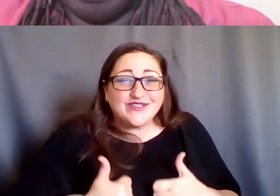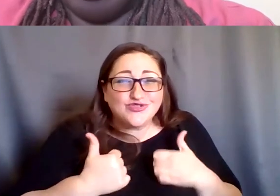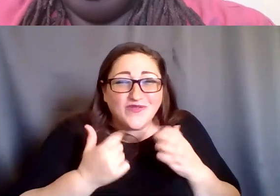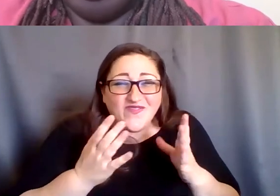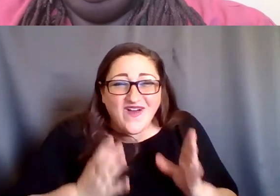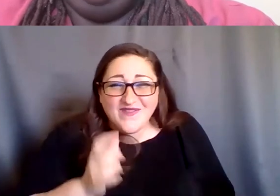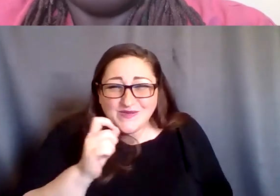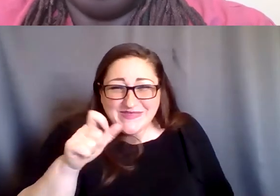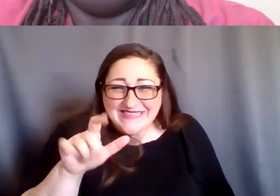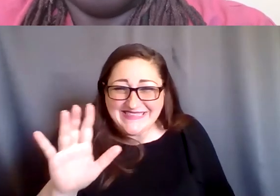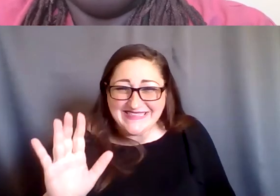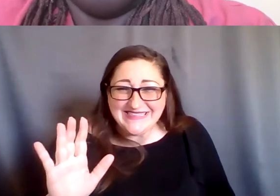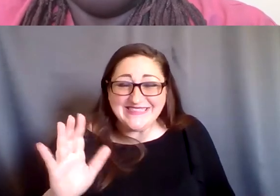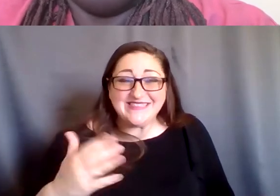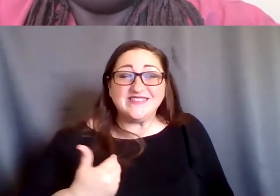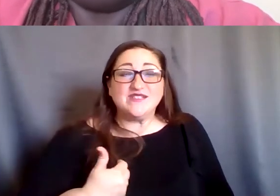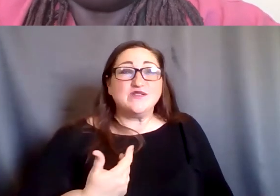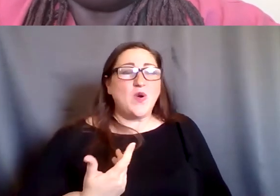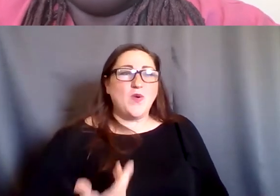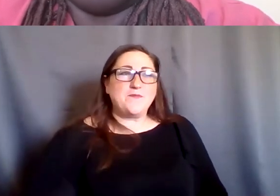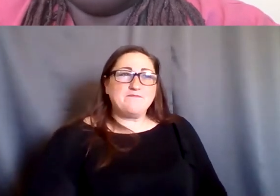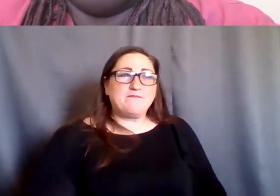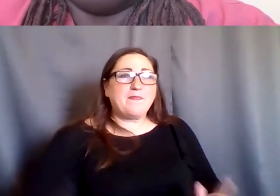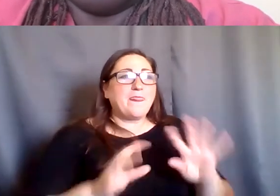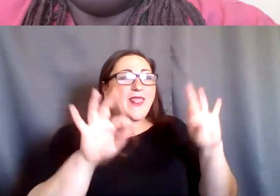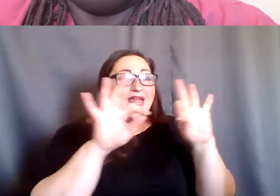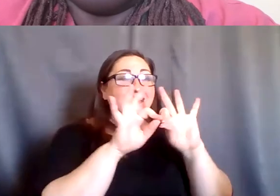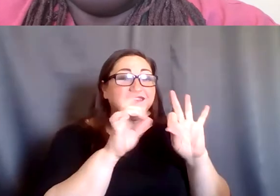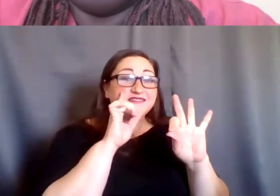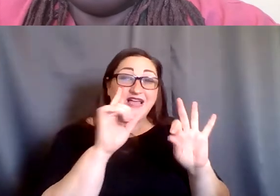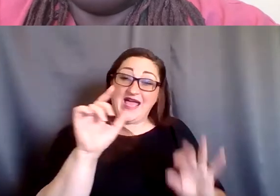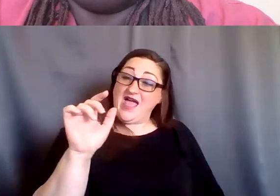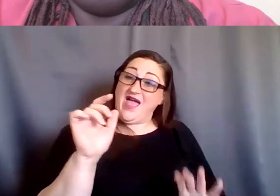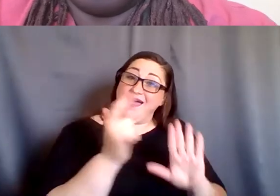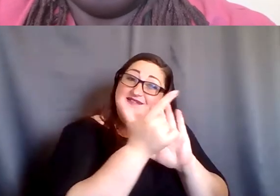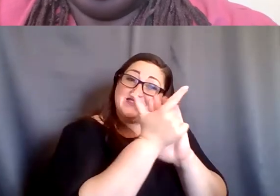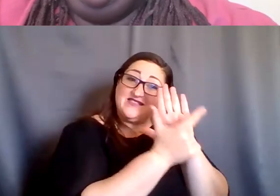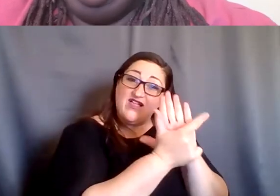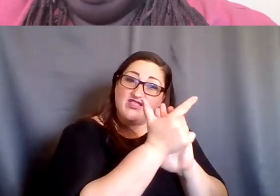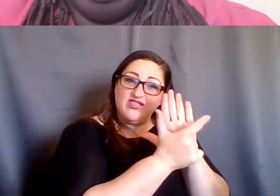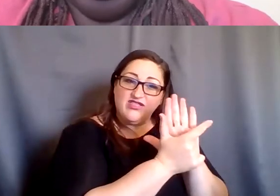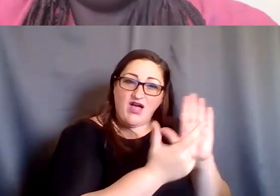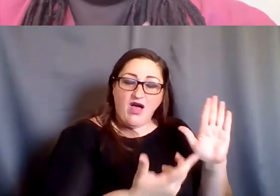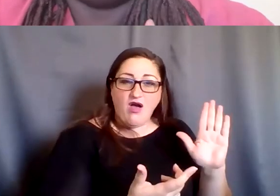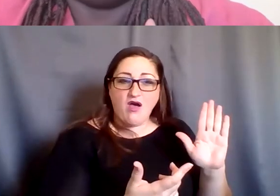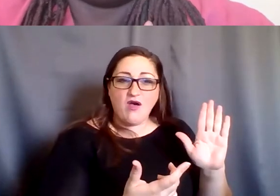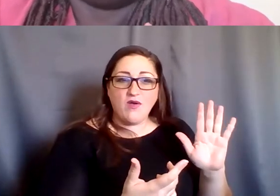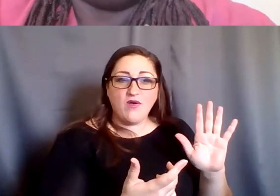It’s not, like, you just working for the sake of feeling better about getting it. You should have had it in the first place.